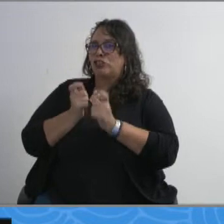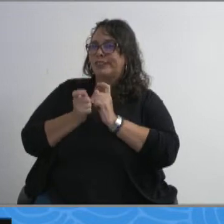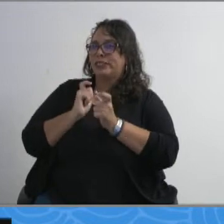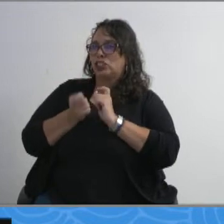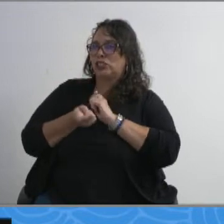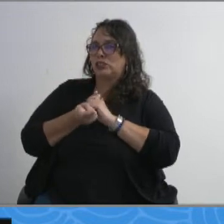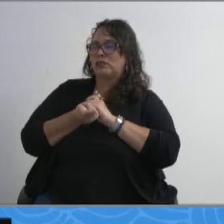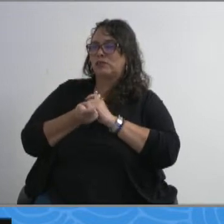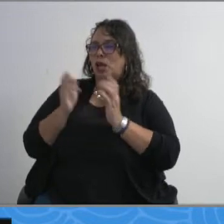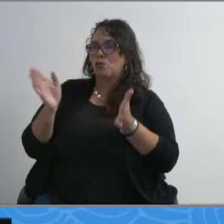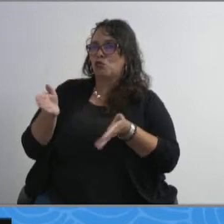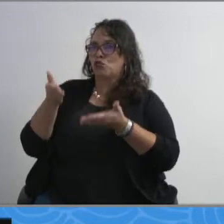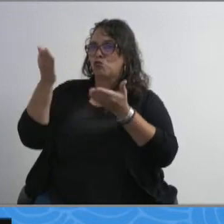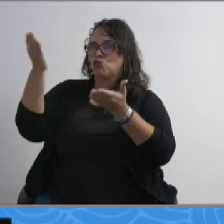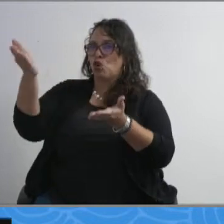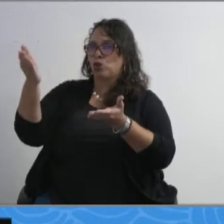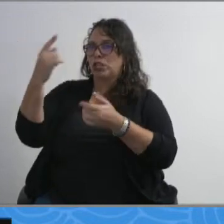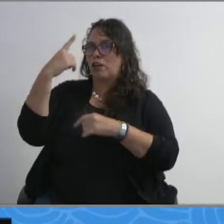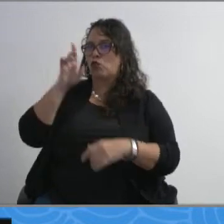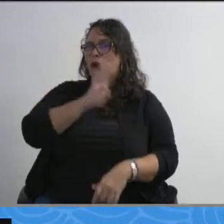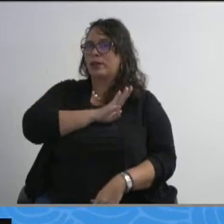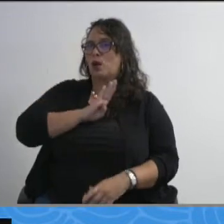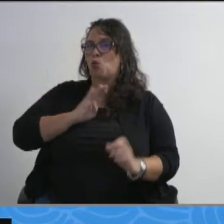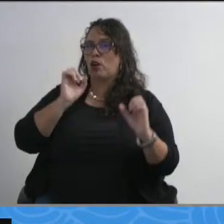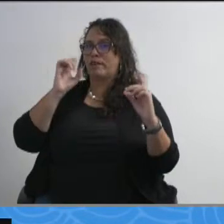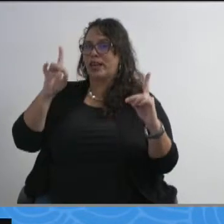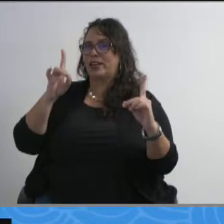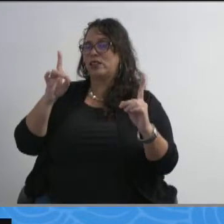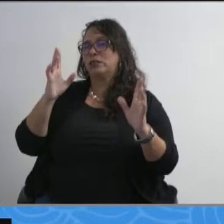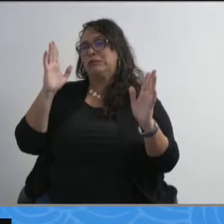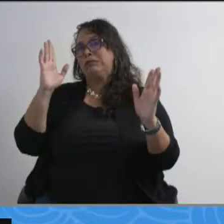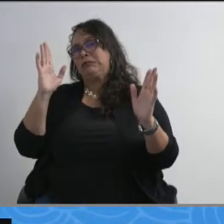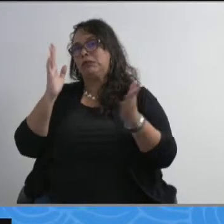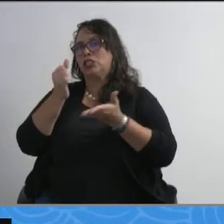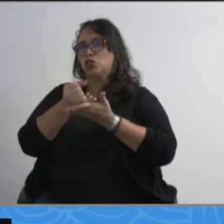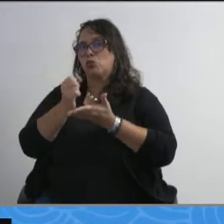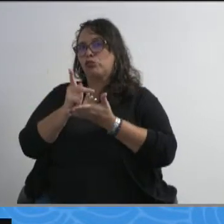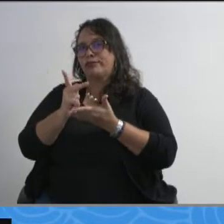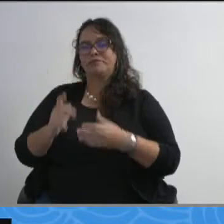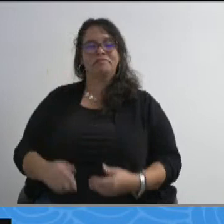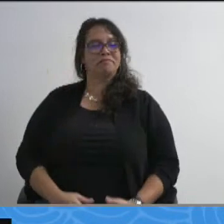that we are proposing for the board of education to approve. So, let's see what we got here.